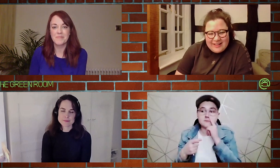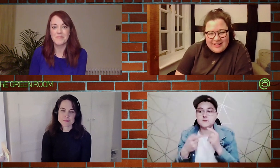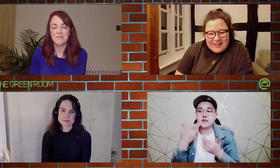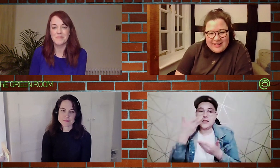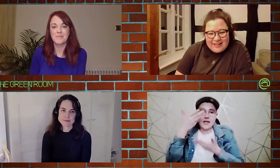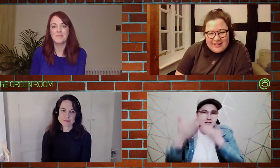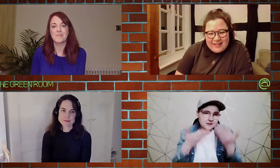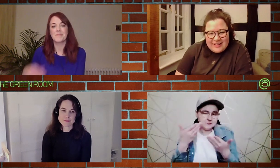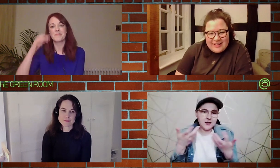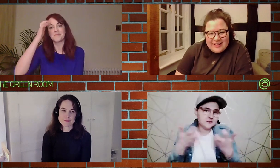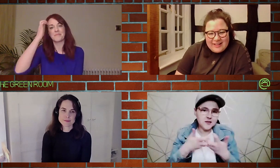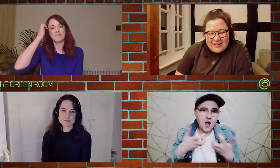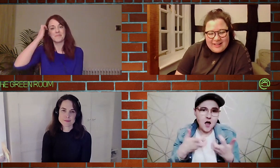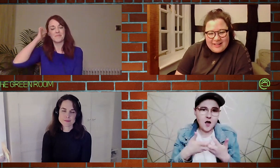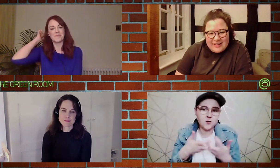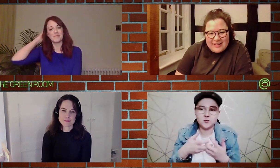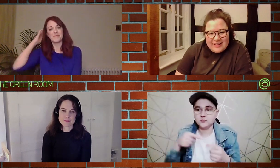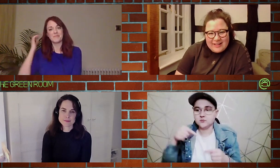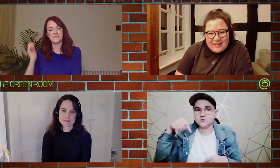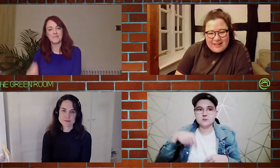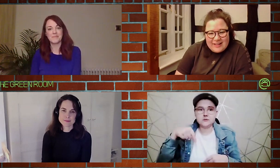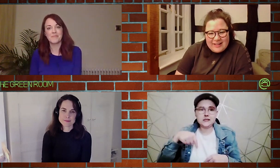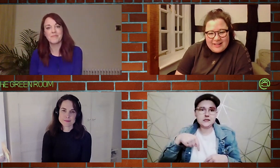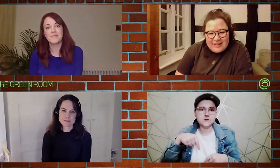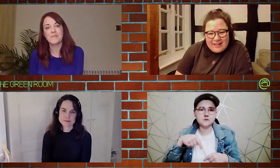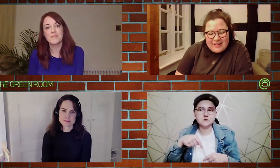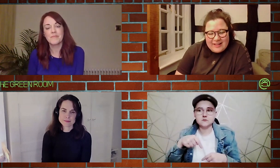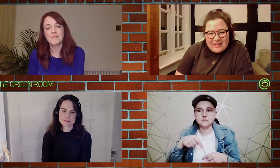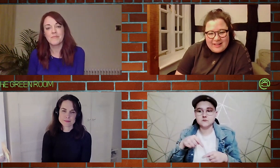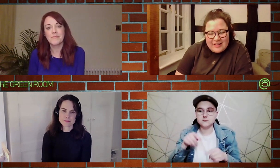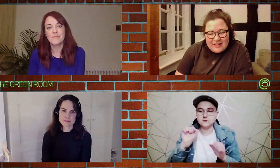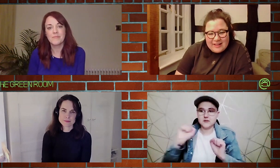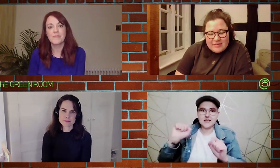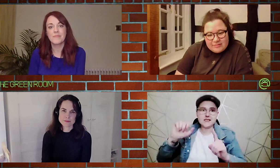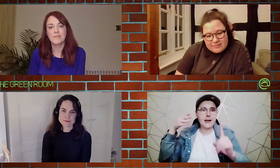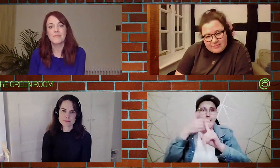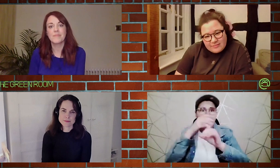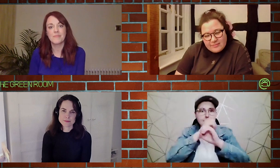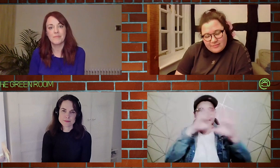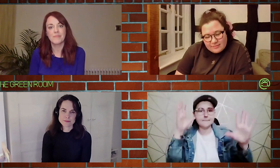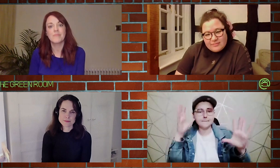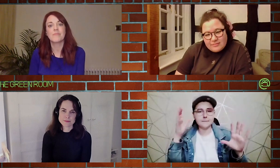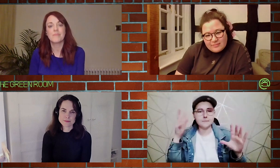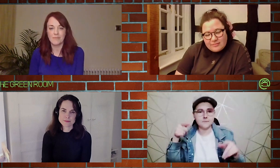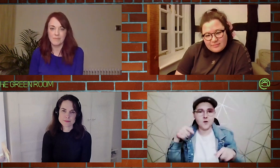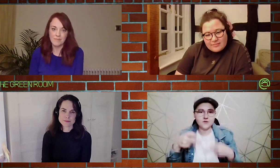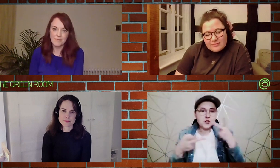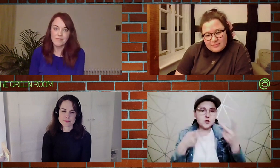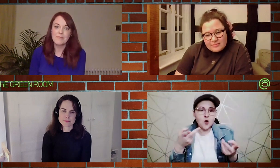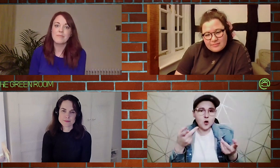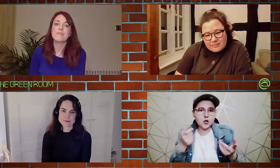He sent me a message and explained how his aim